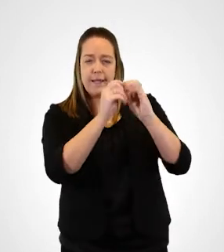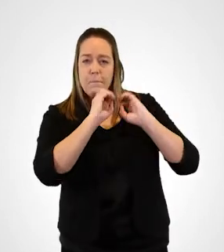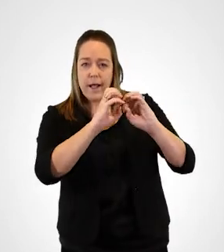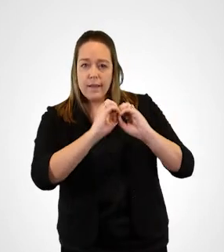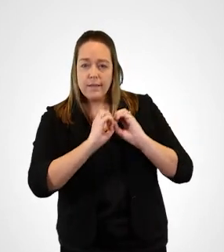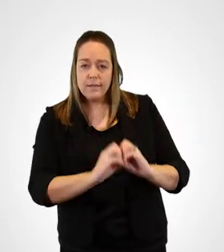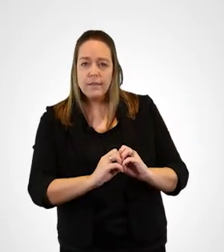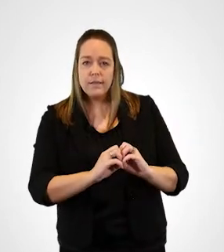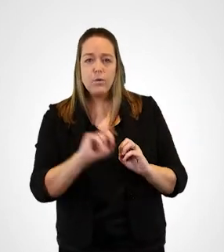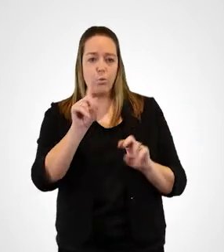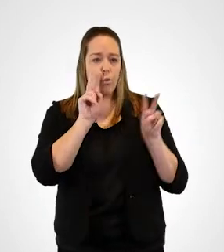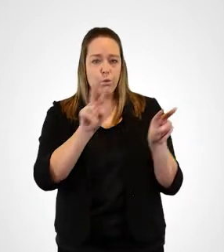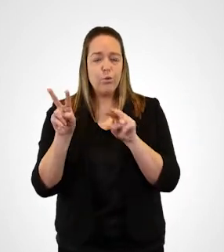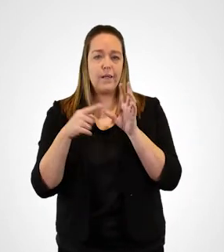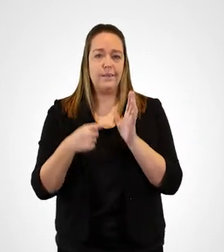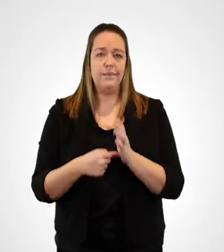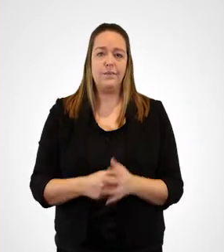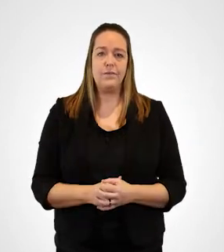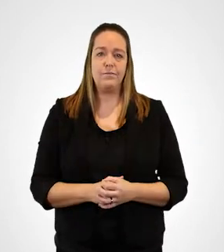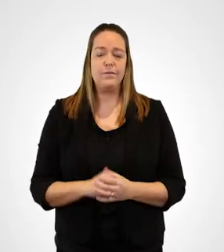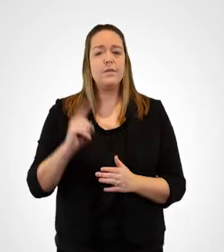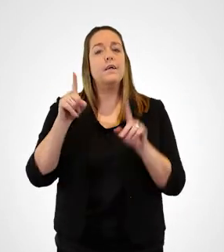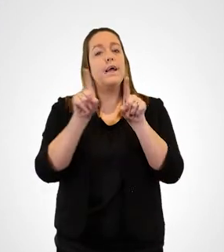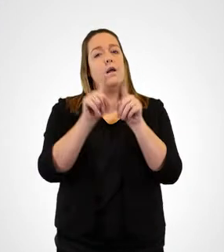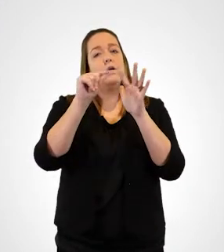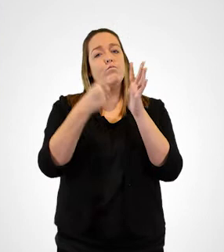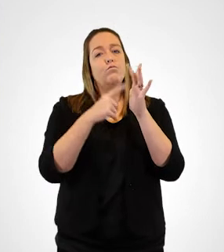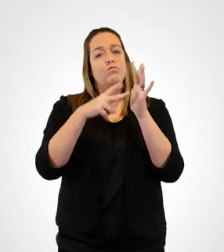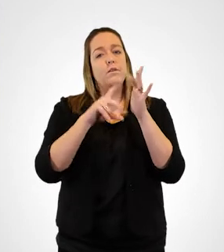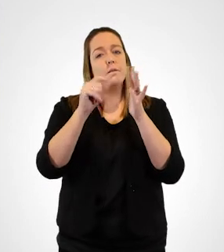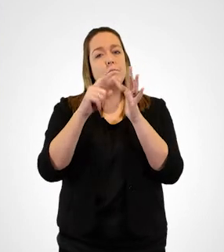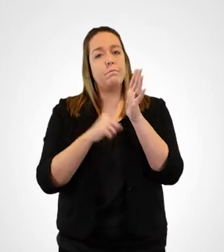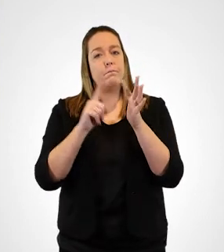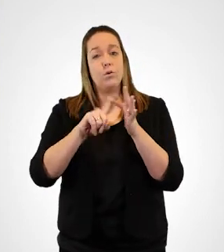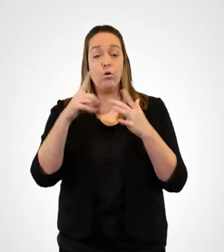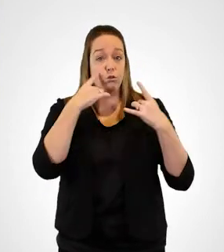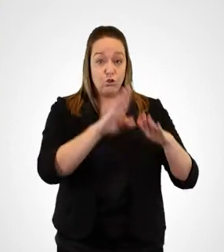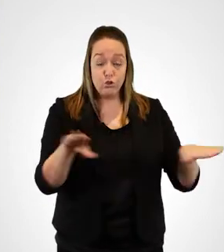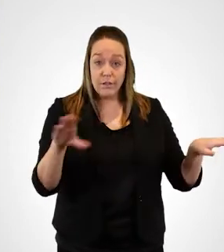of the items that we're looking at, but the principles remain the same, we show the child a picture